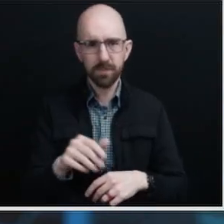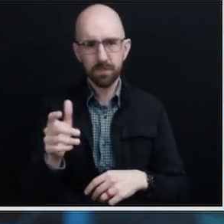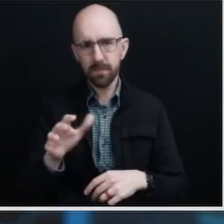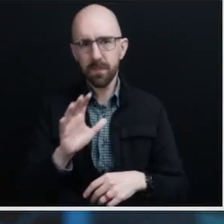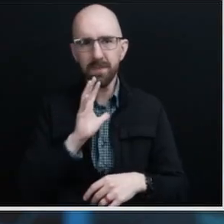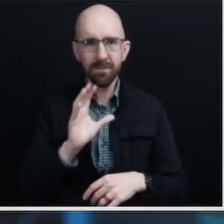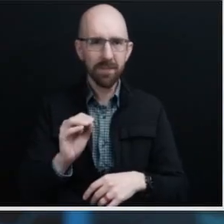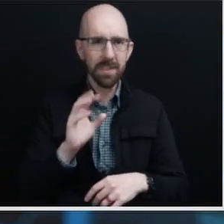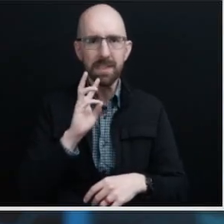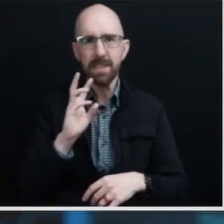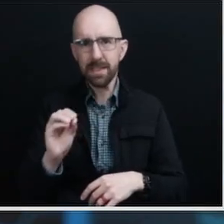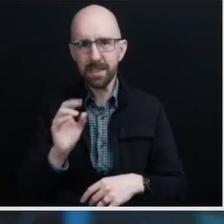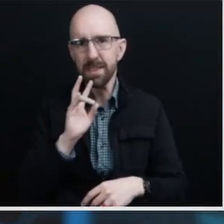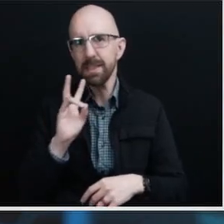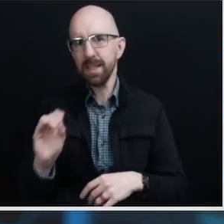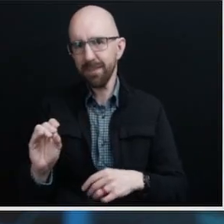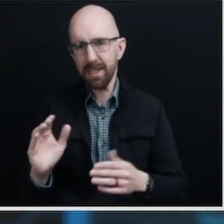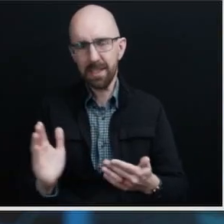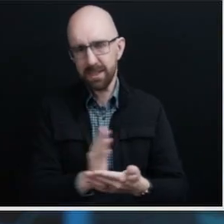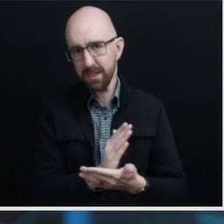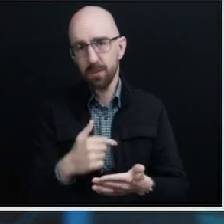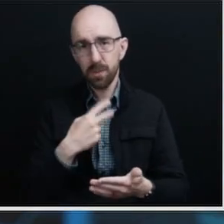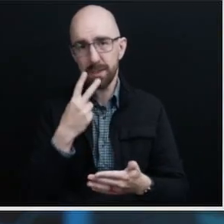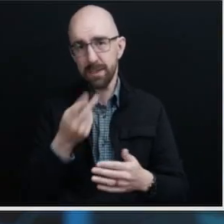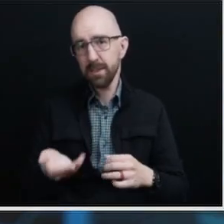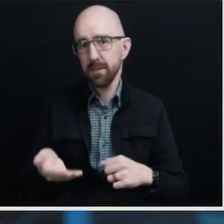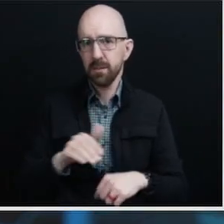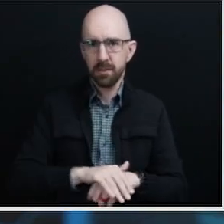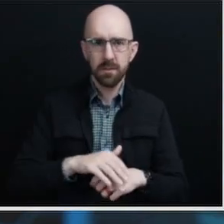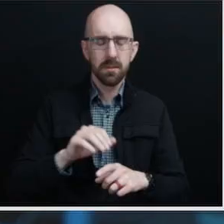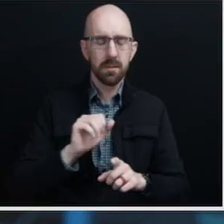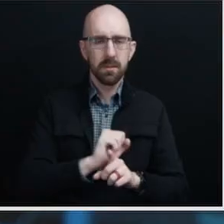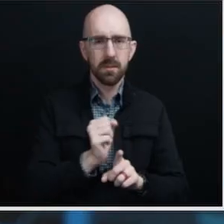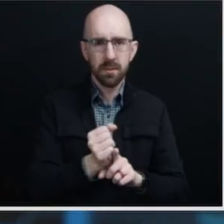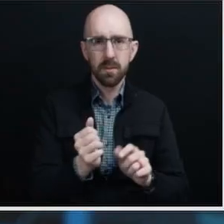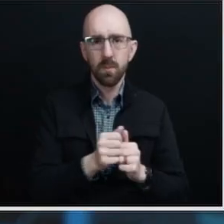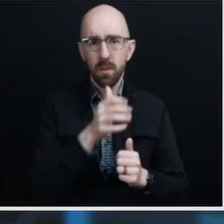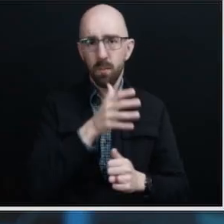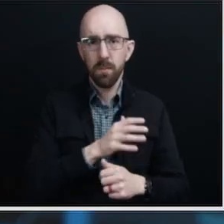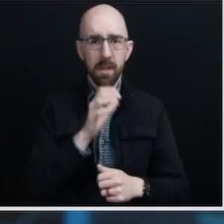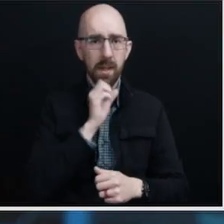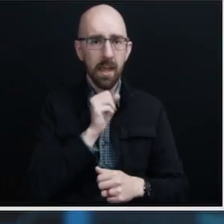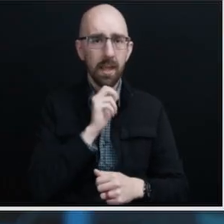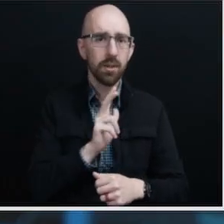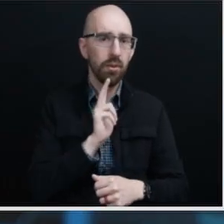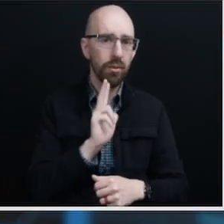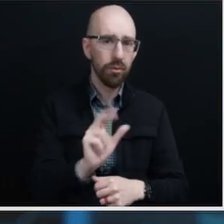but we are starting to see an increased incidence in women in their 30s and 40s. Um there's a lot of